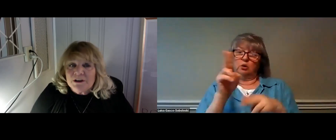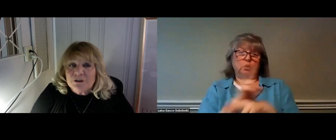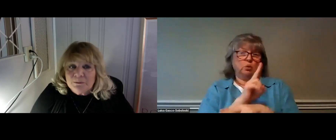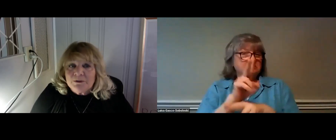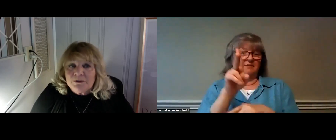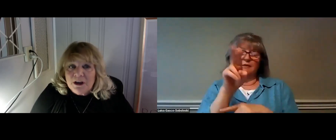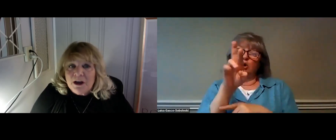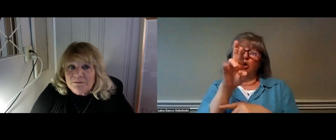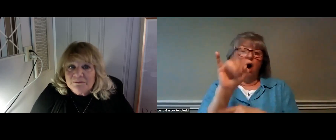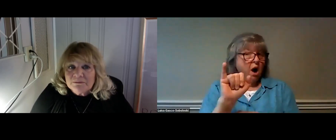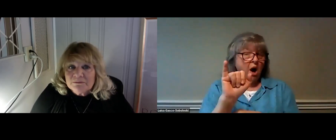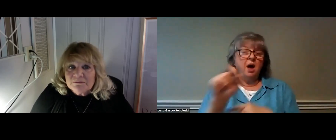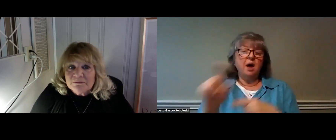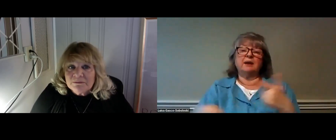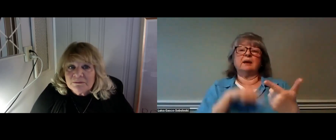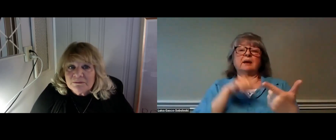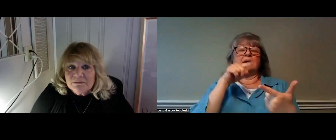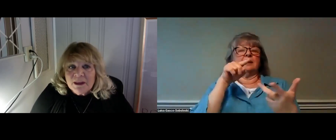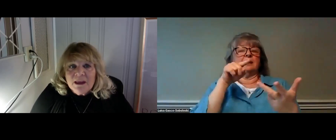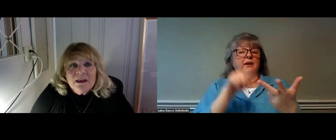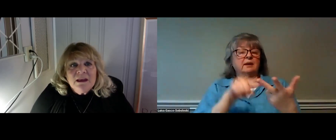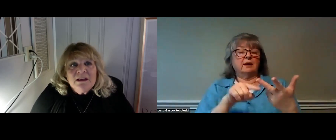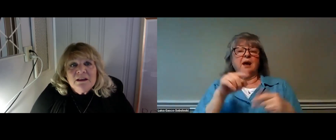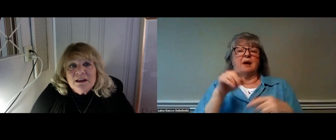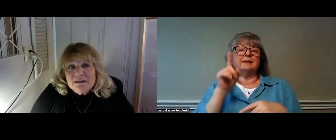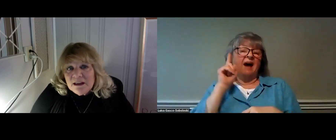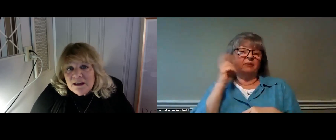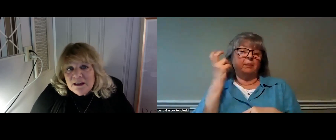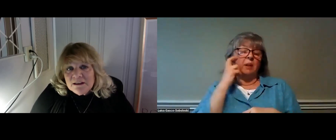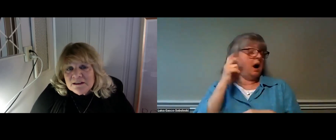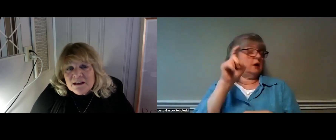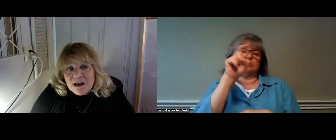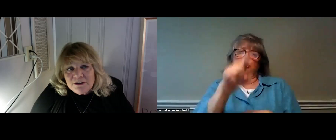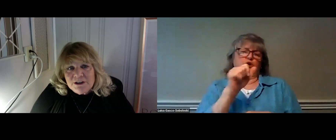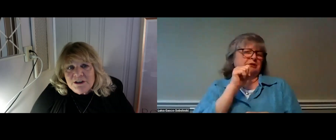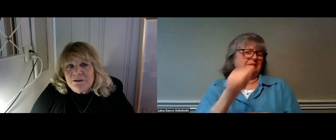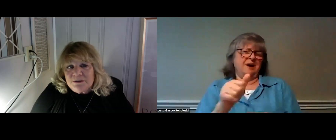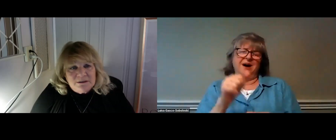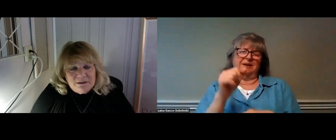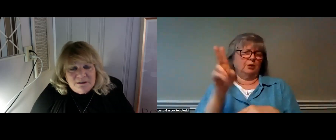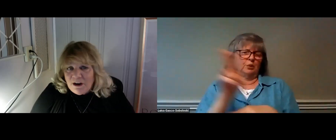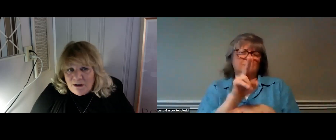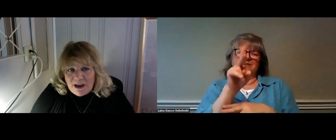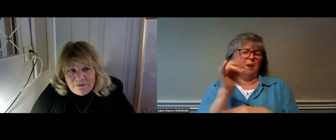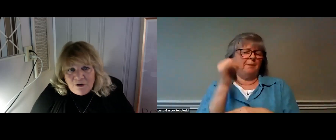interpreter to come. It's not good to use VRI for all